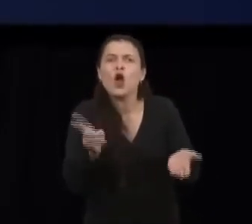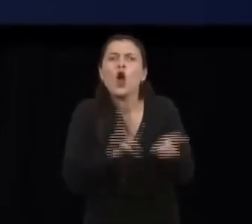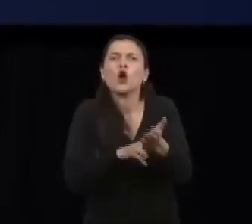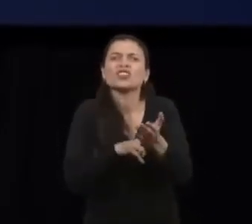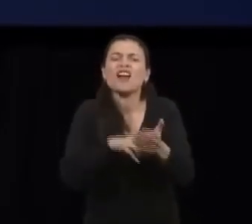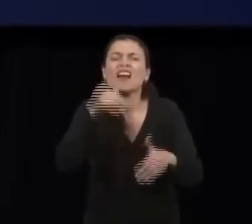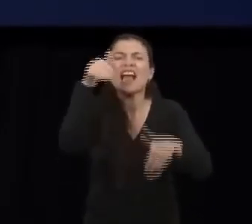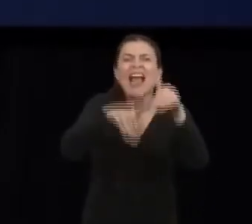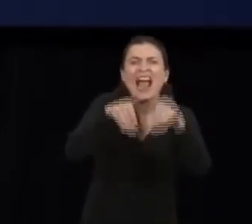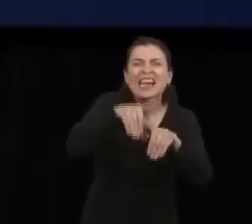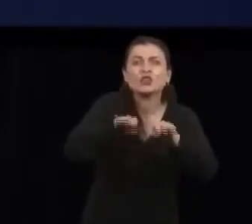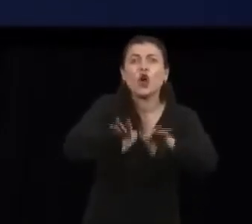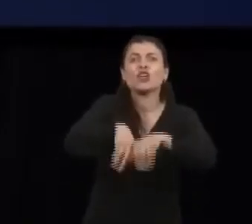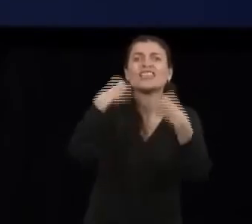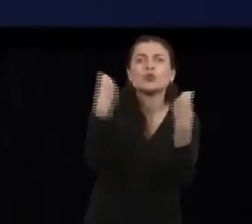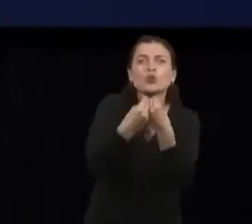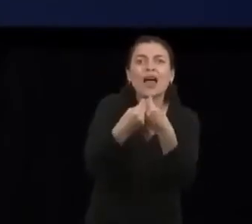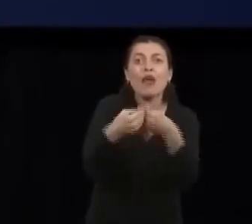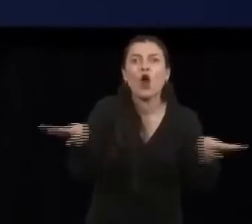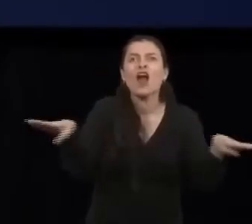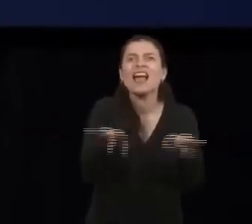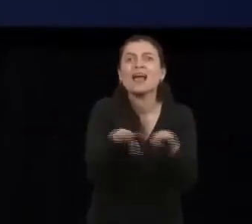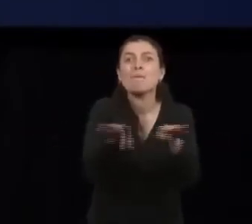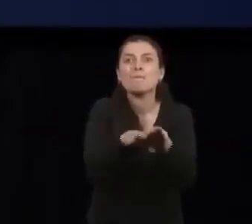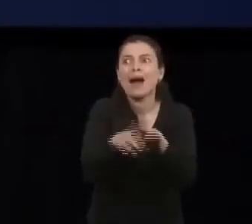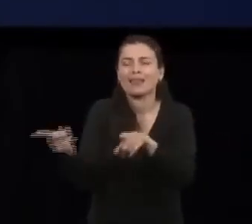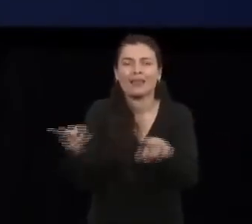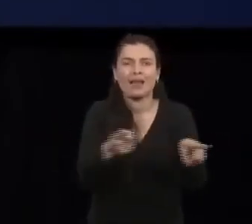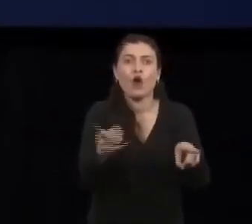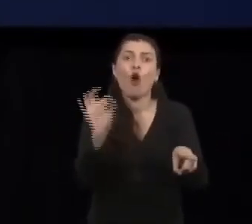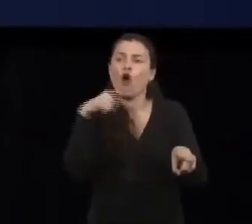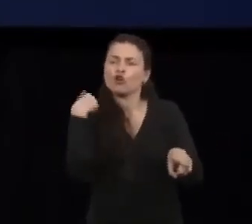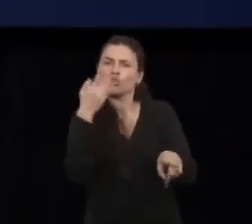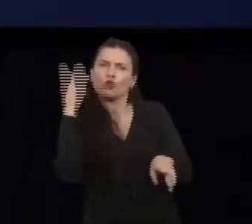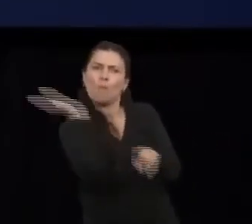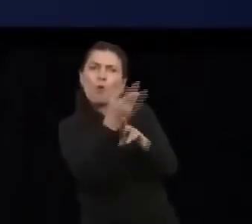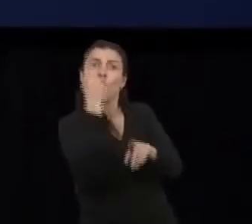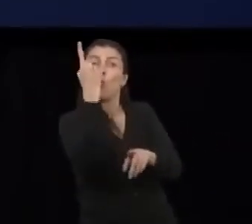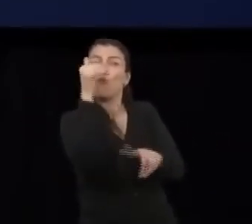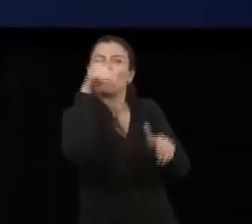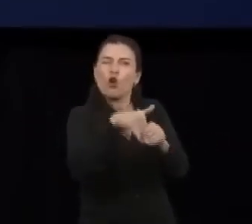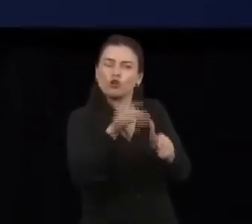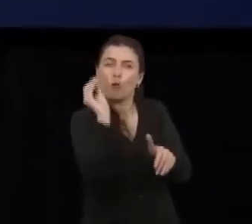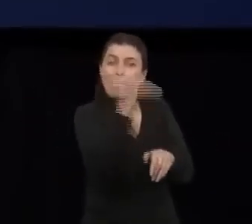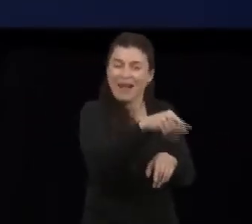or we win by one vote, it will imply putting the last nail